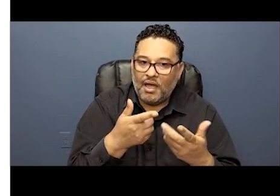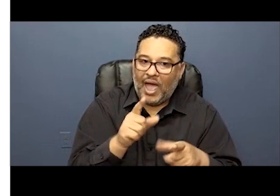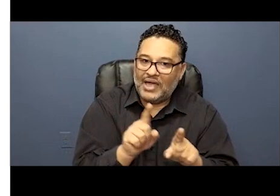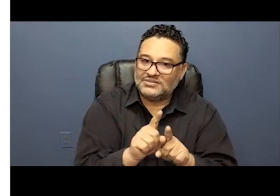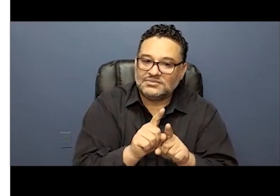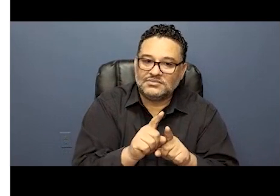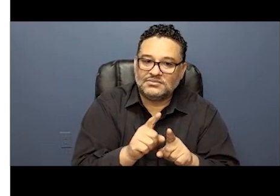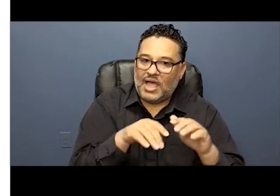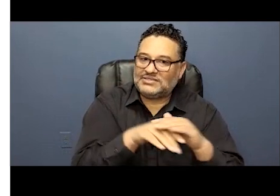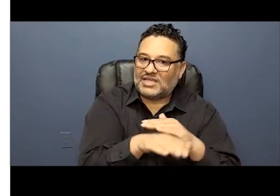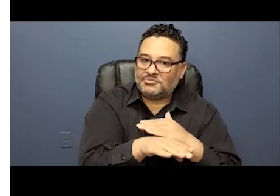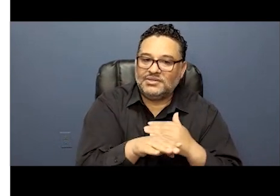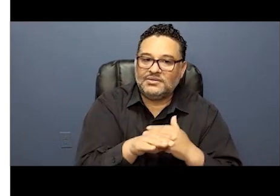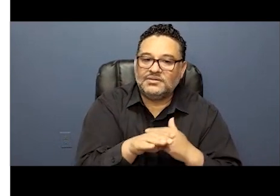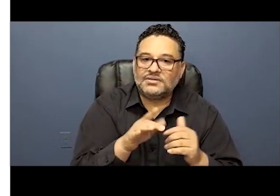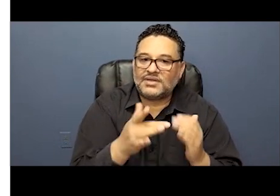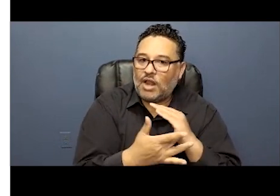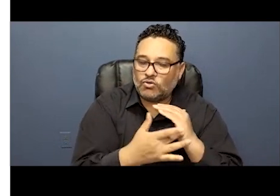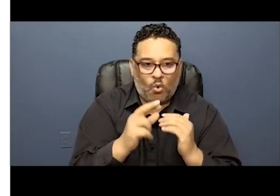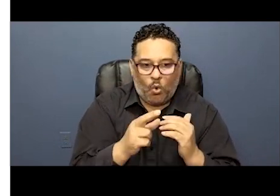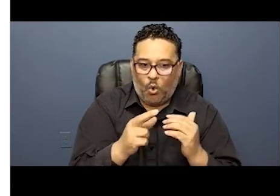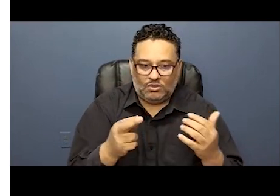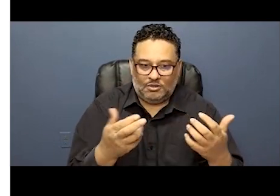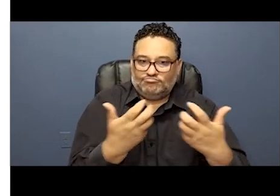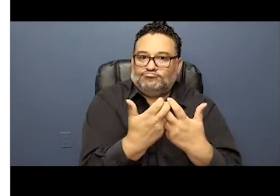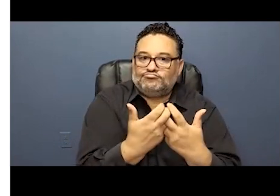Ultimately, both types of technology are essential.